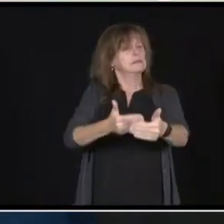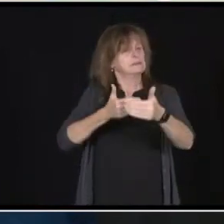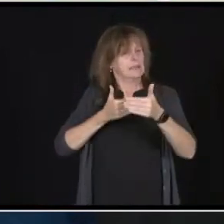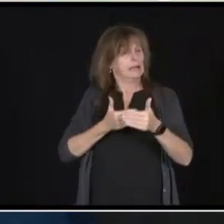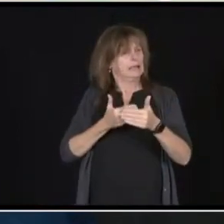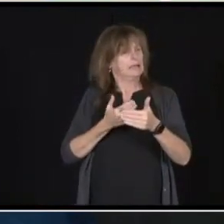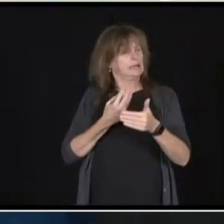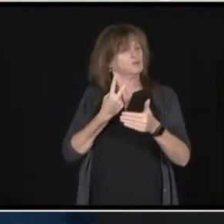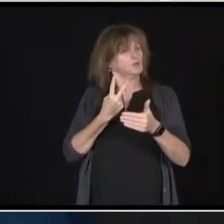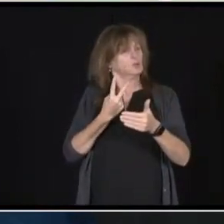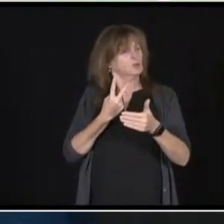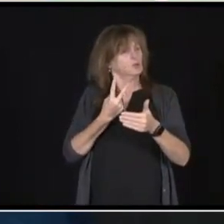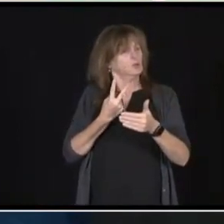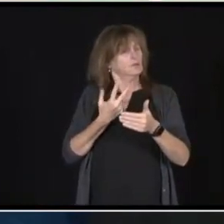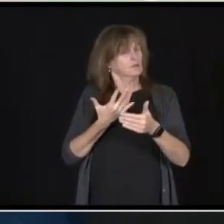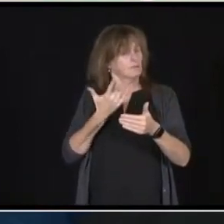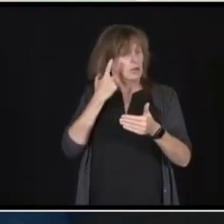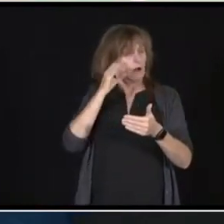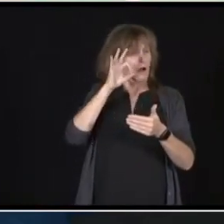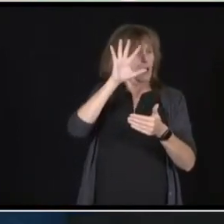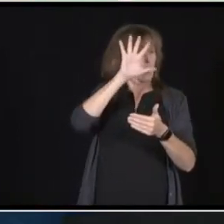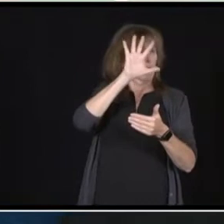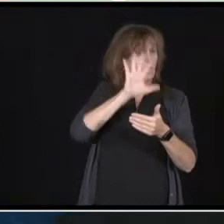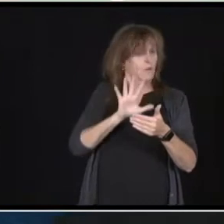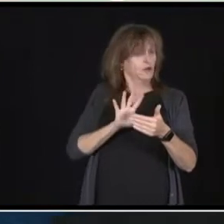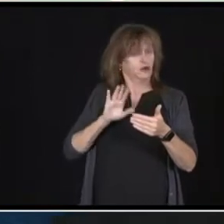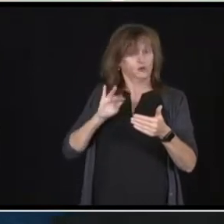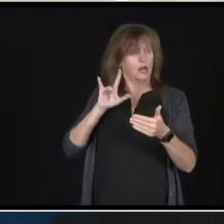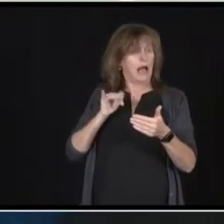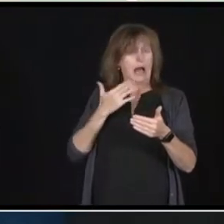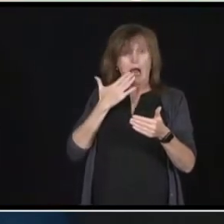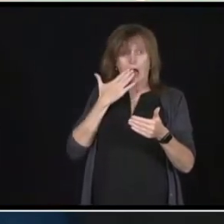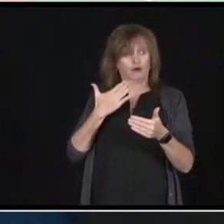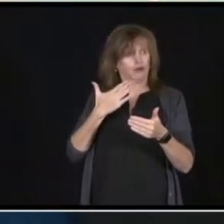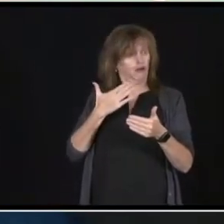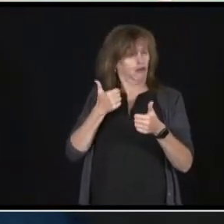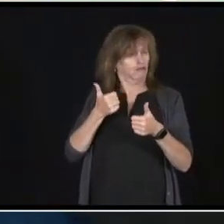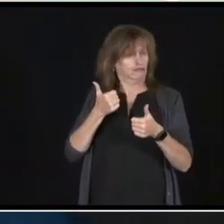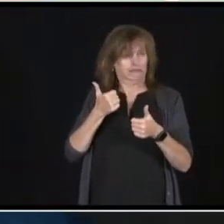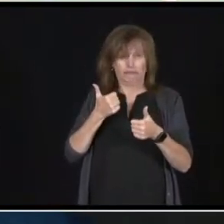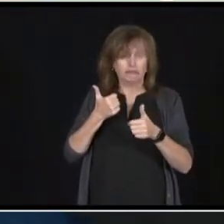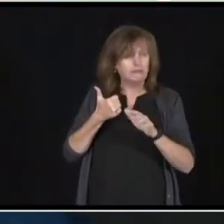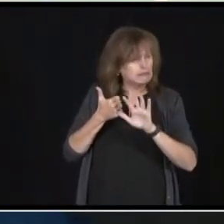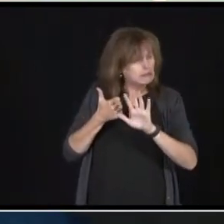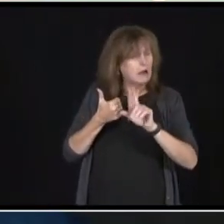We were in better shape than the rest the province. We came out of stage 2 early.